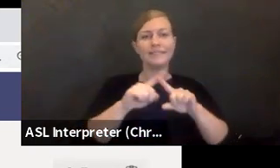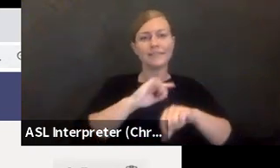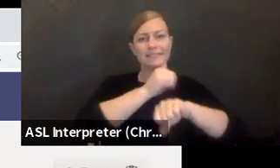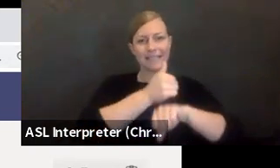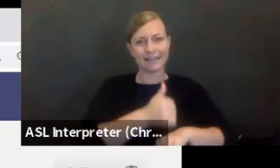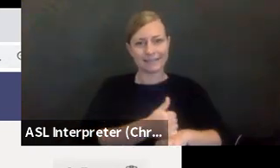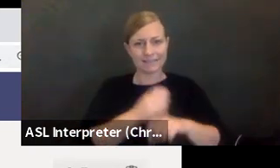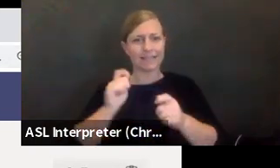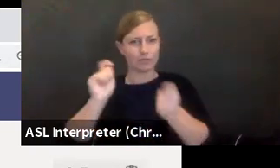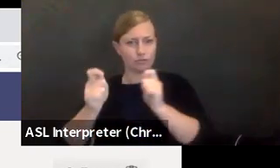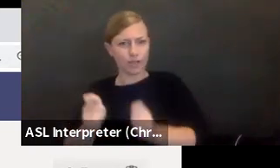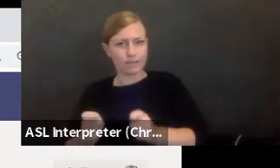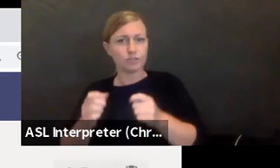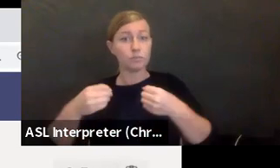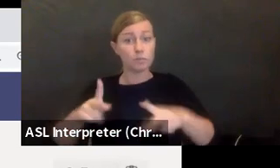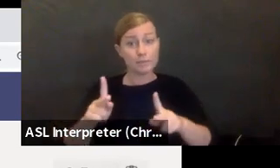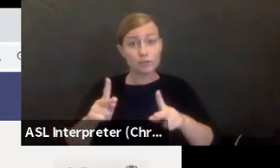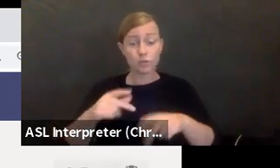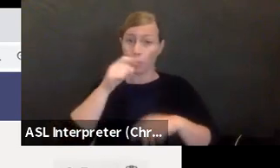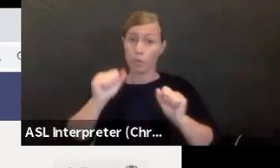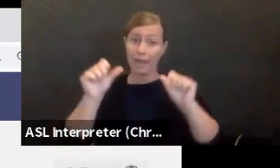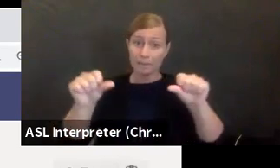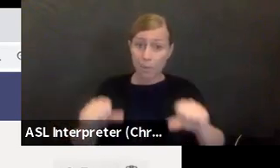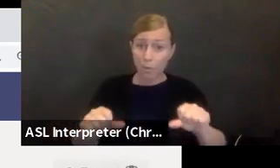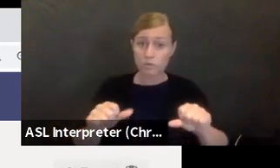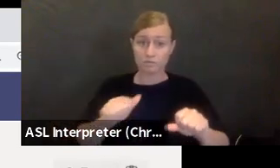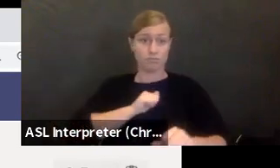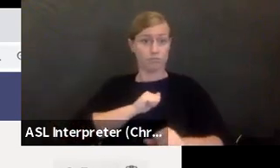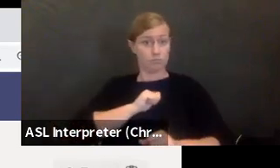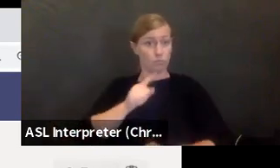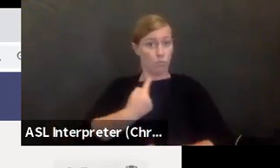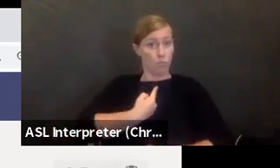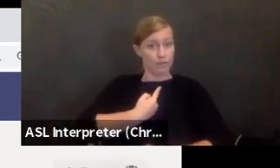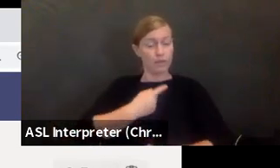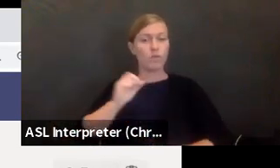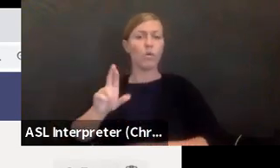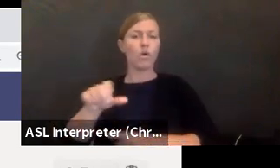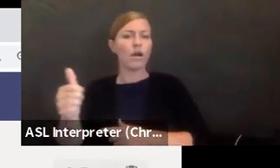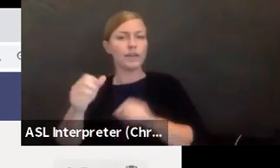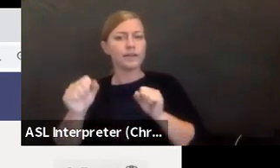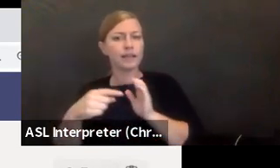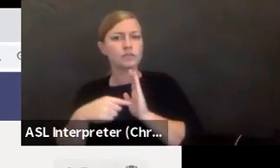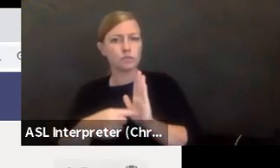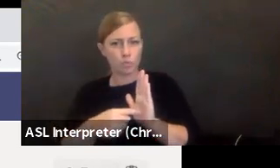Below that I have three dots on this channel; I can turn on or off notifications, I can manage this channel. Who can post?